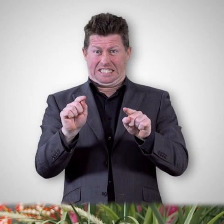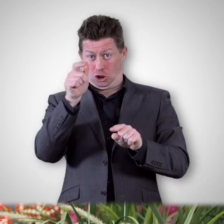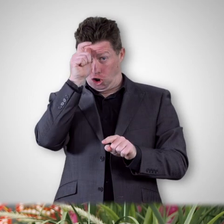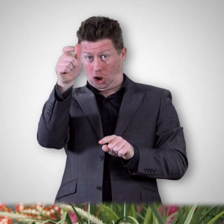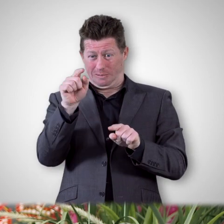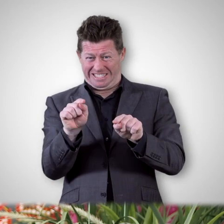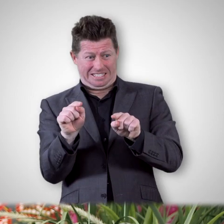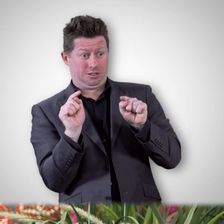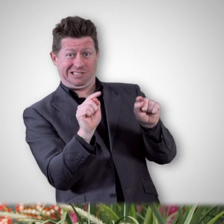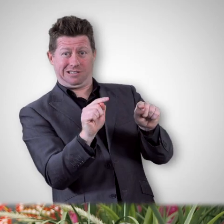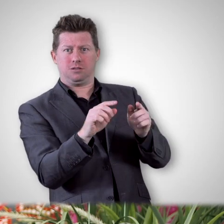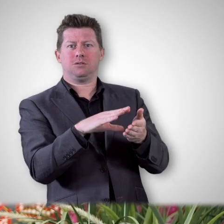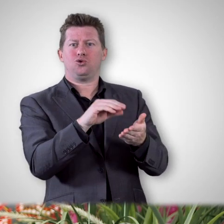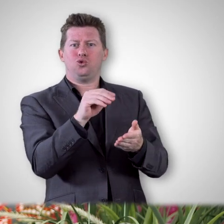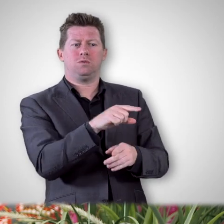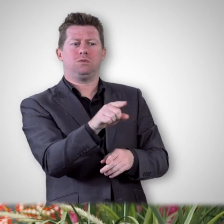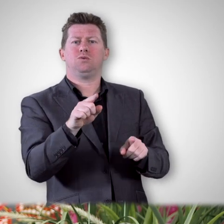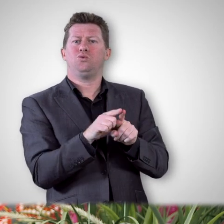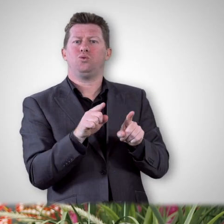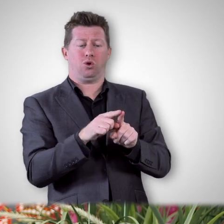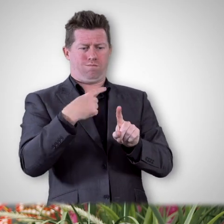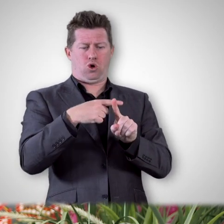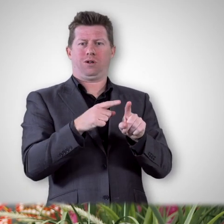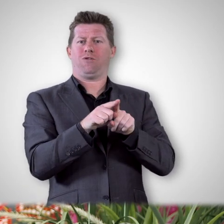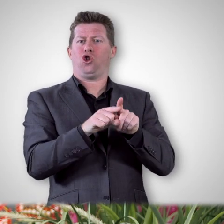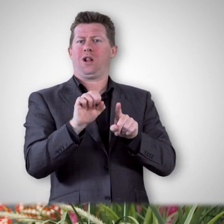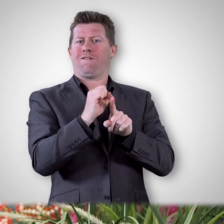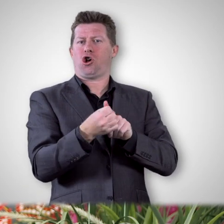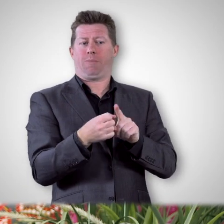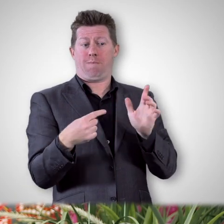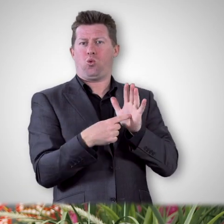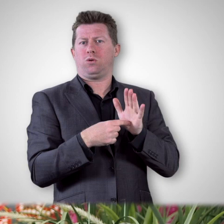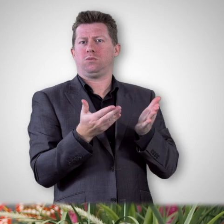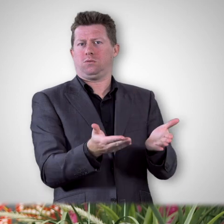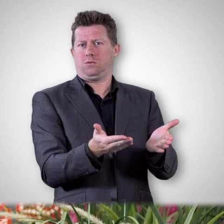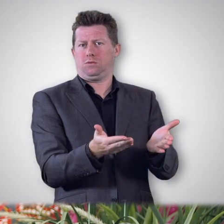a pleasant experience. So that's the advice, it's about creating that positive learning environment.